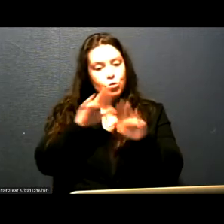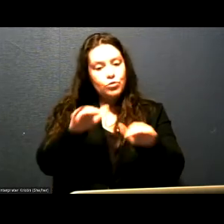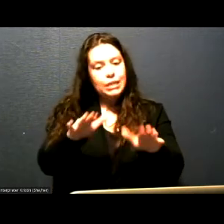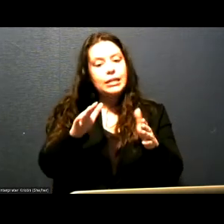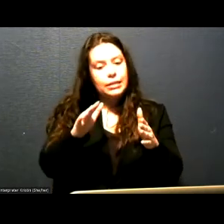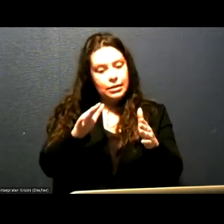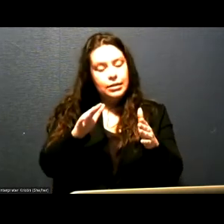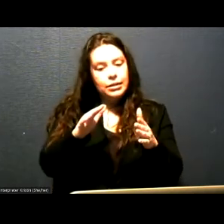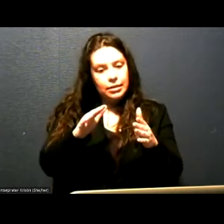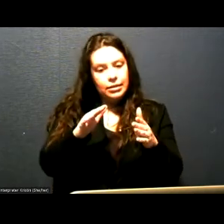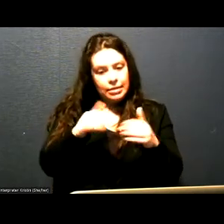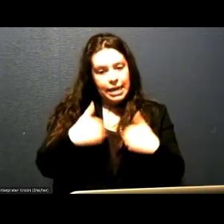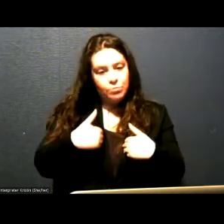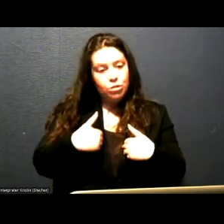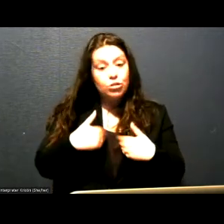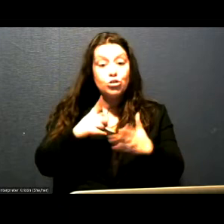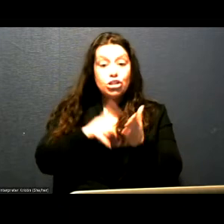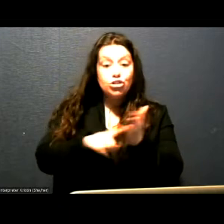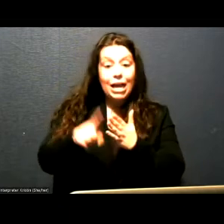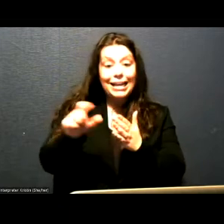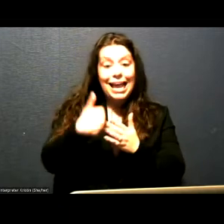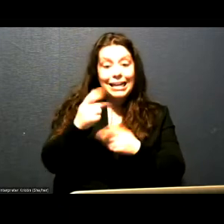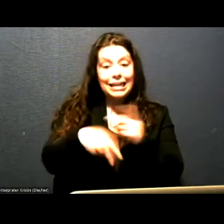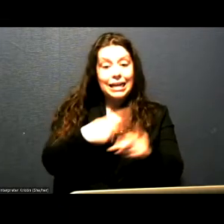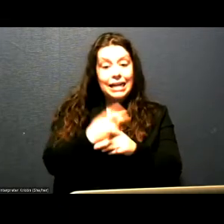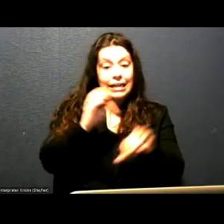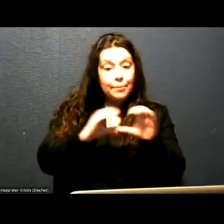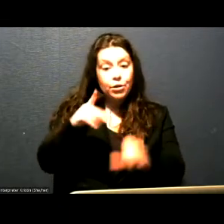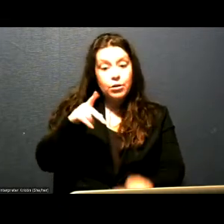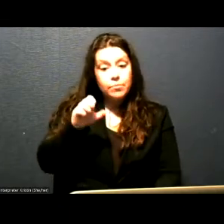any sort of pesticide that you or your parents might use in their, um, yards to make sure that